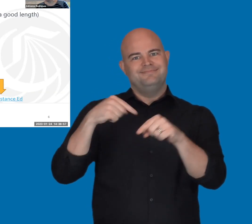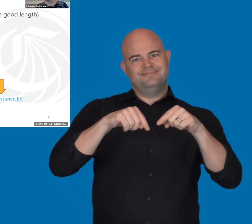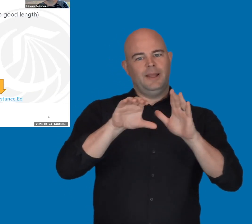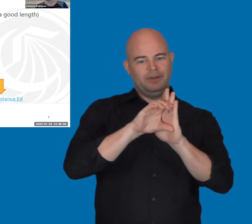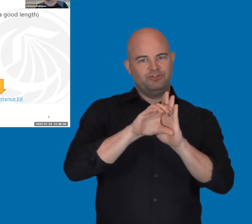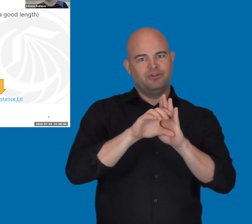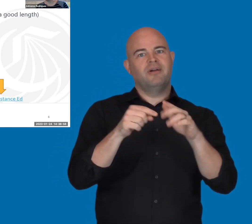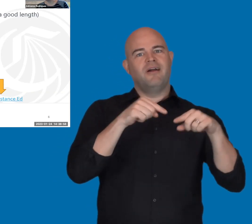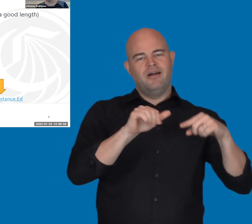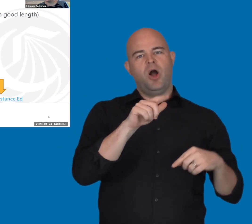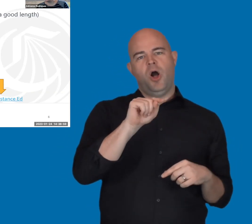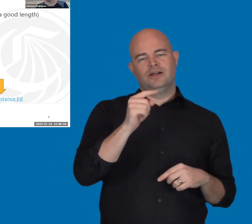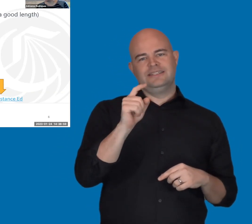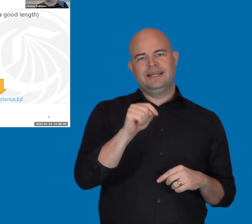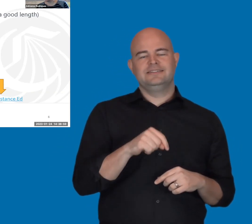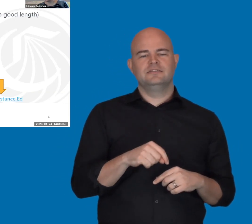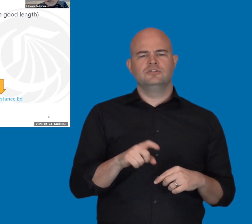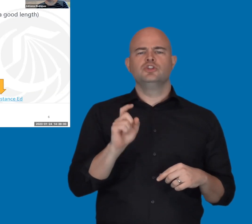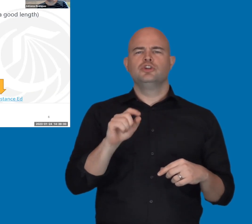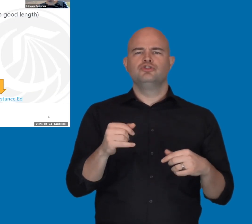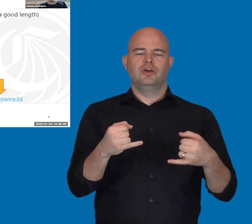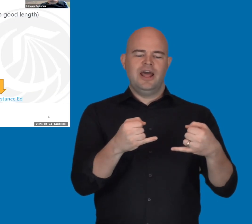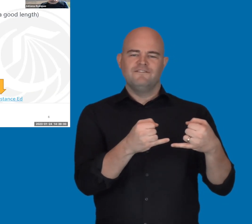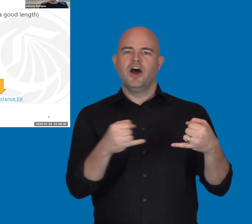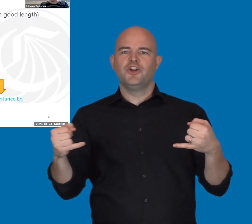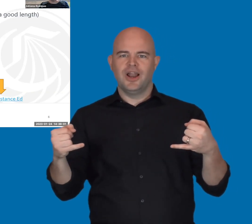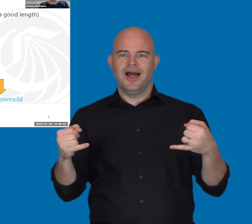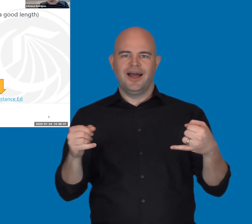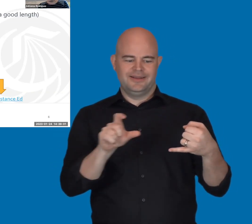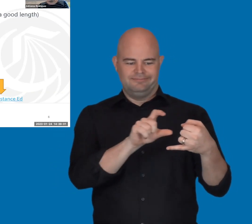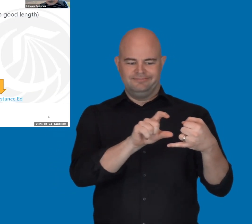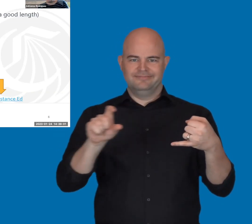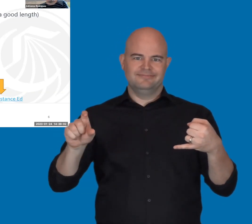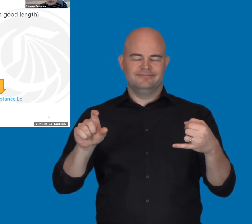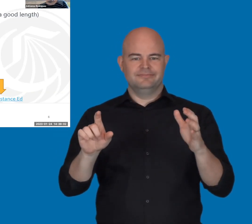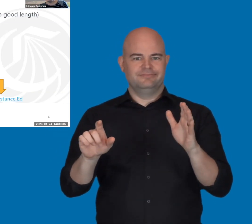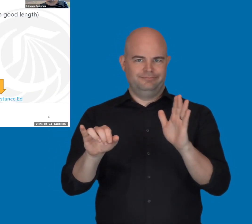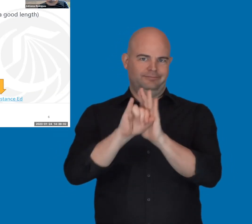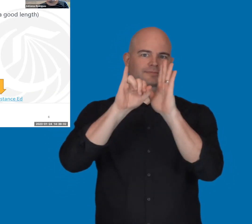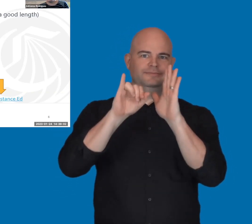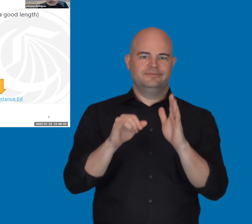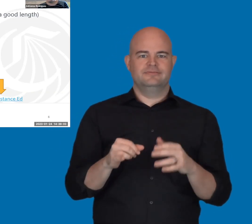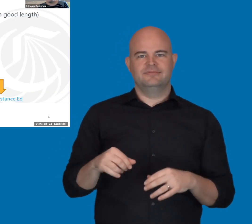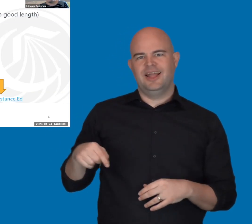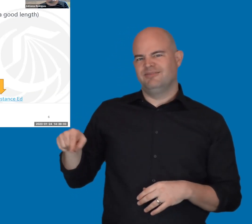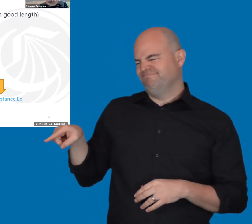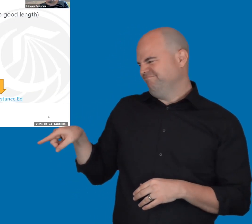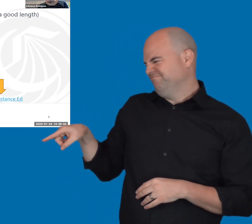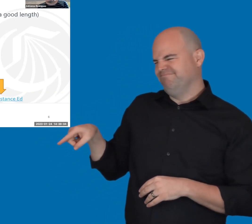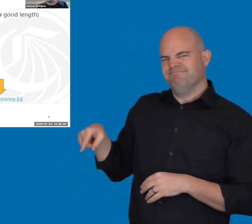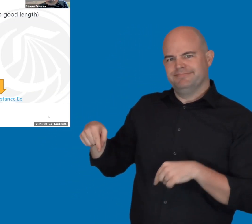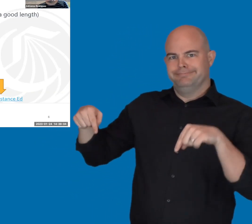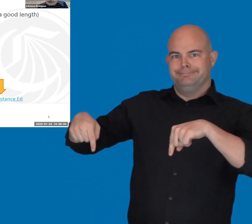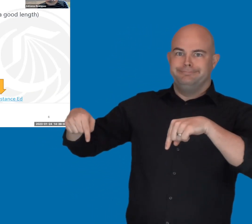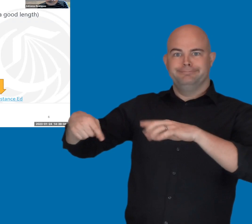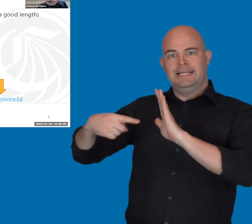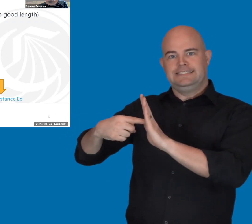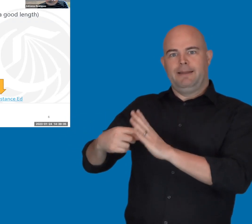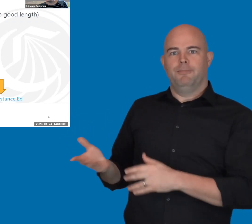Links should be underlined and looked distinctive. So, I've got an example on the bottom here. So, this is a link